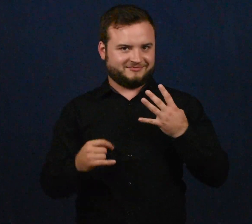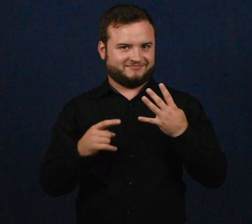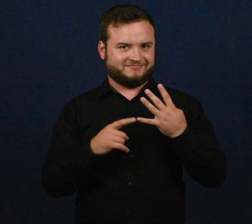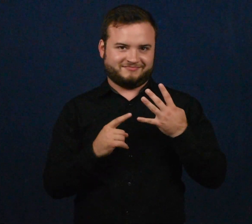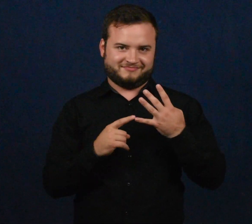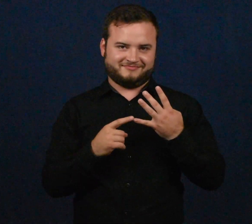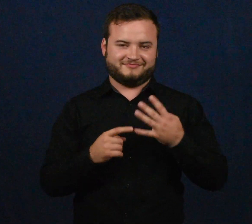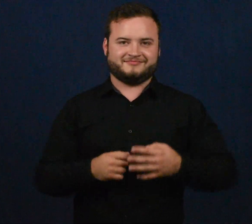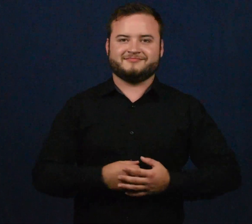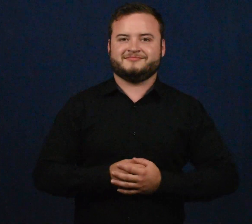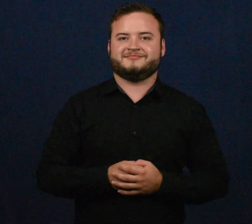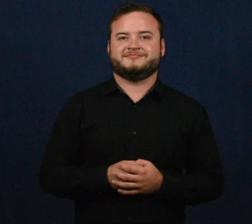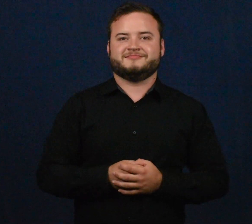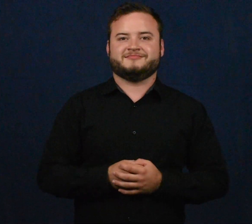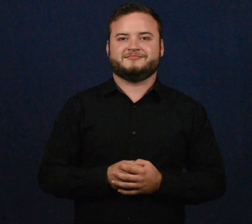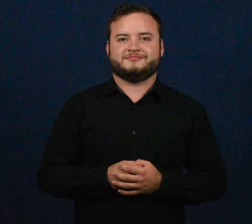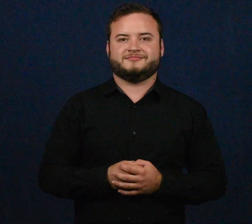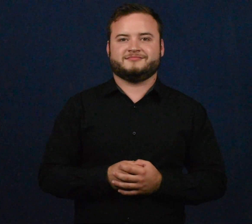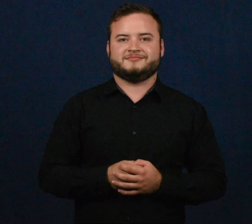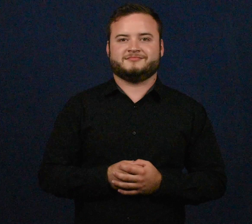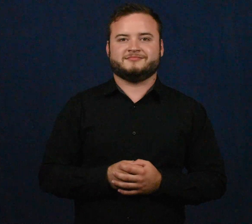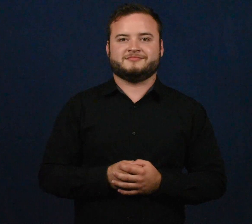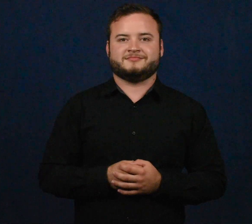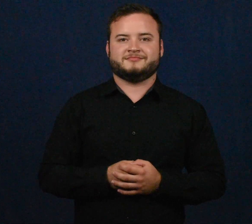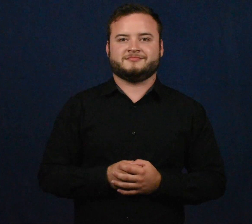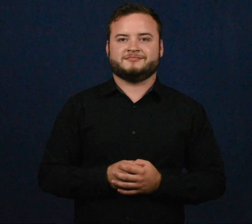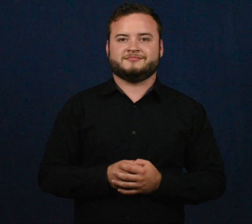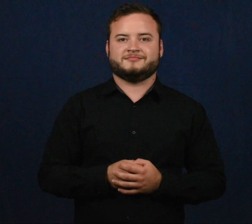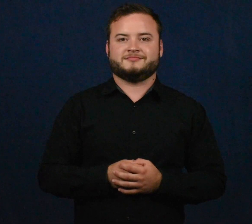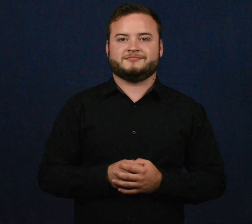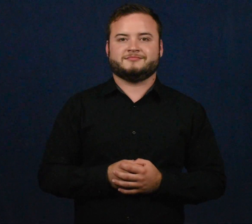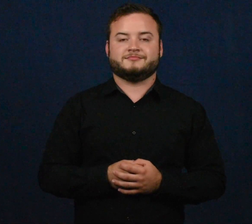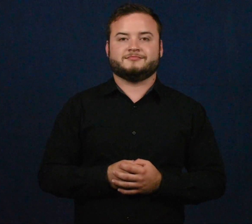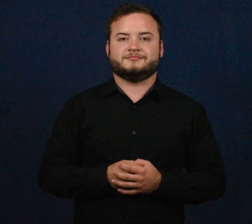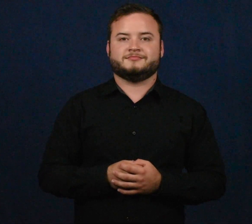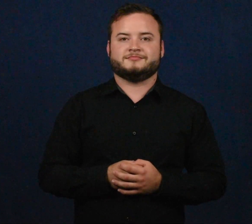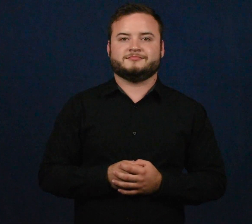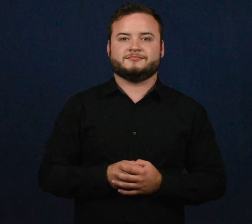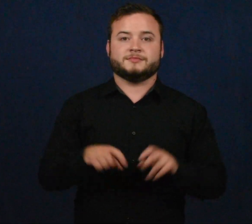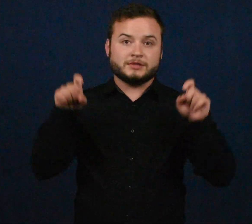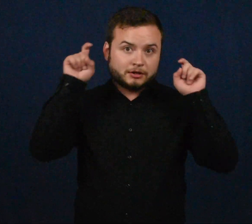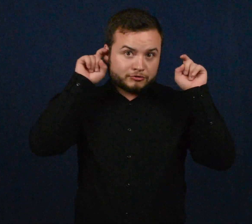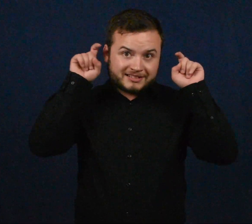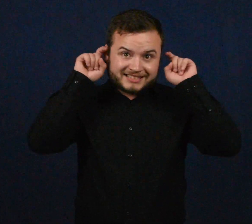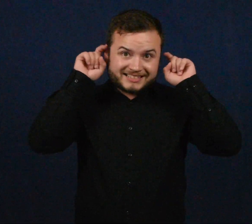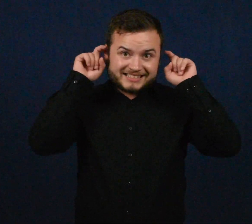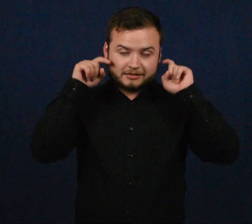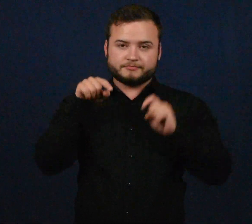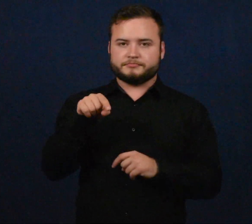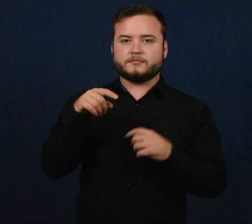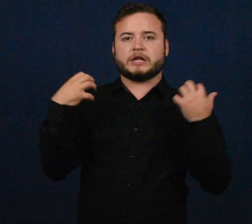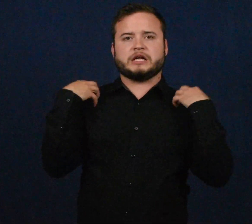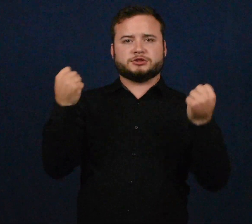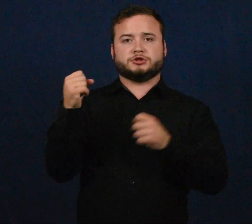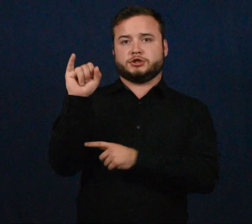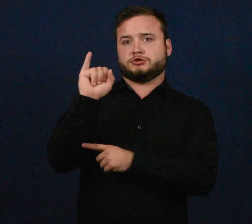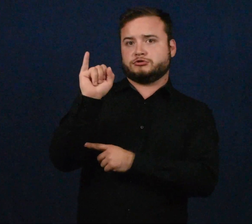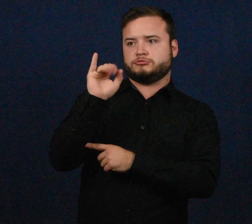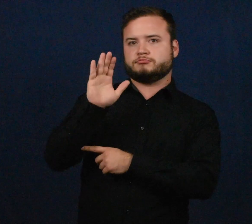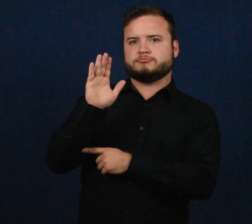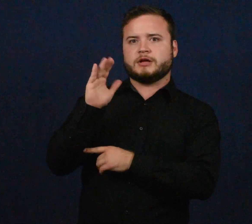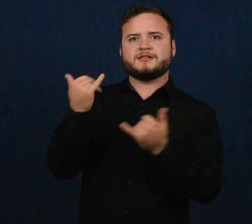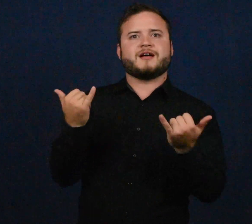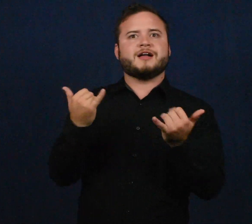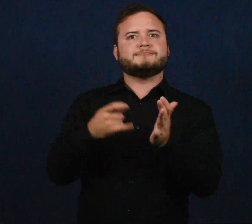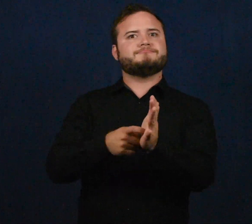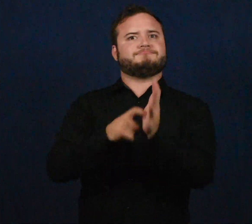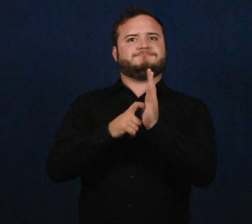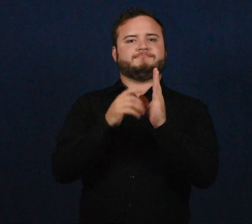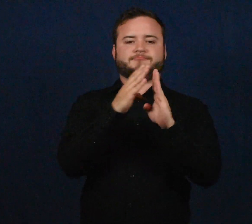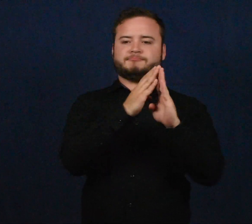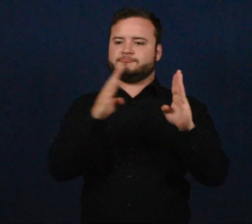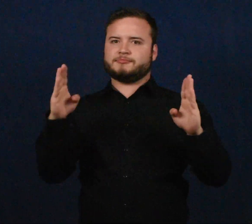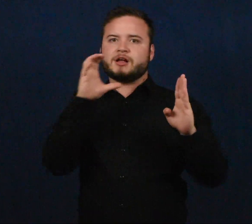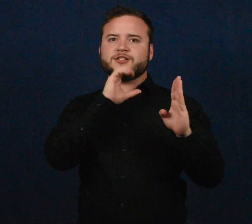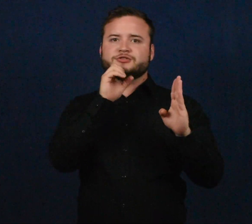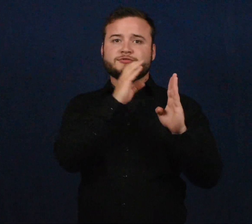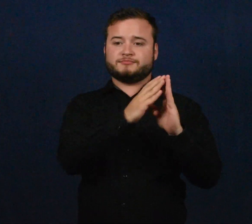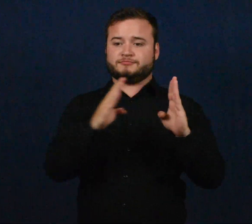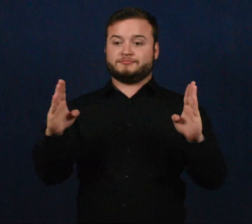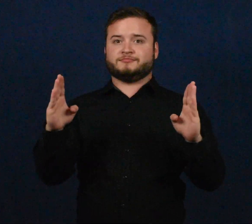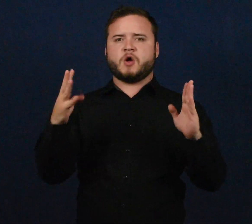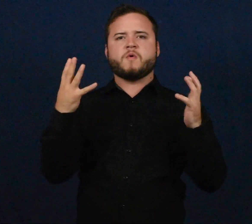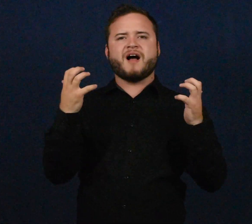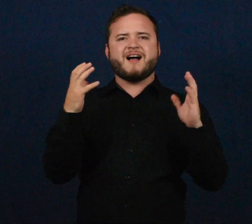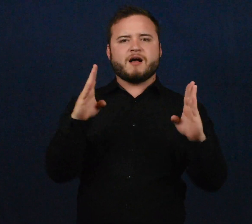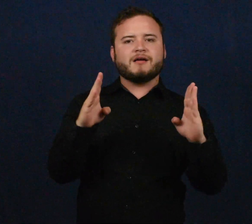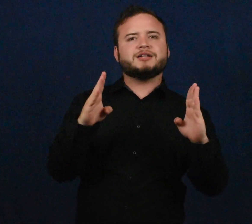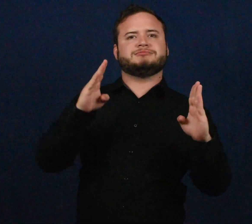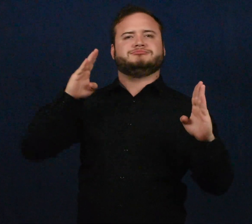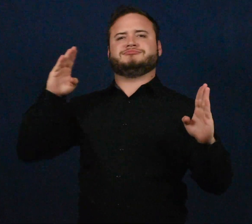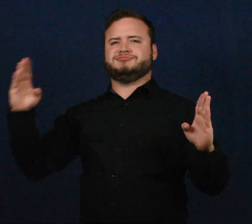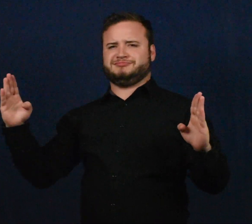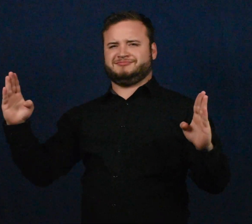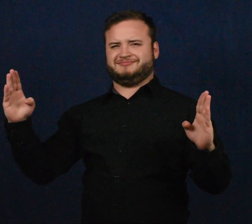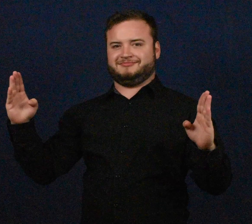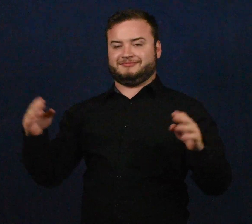The expansion on the health insurance mandate for hearing aid coverage.